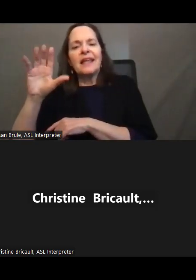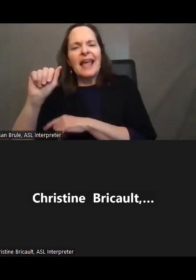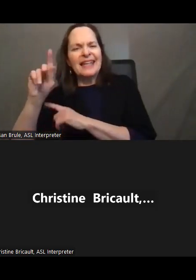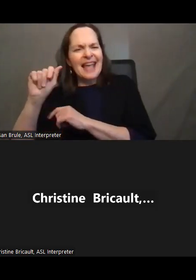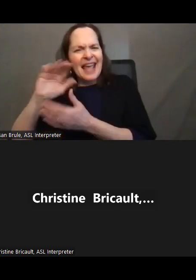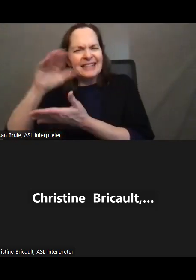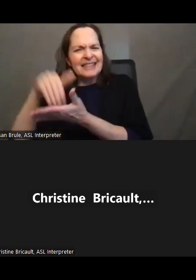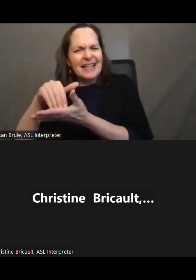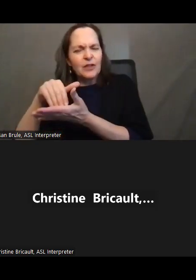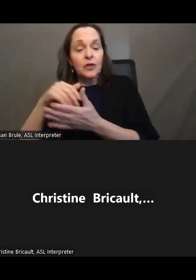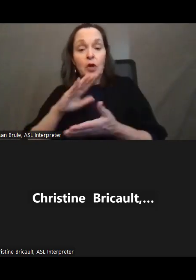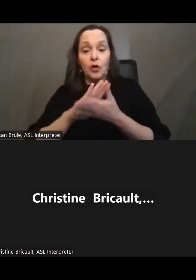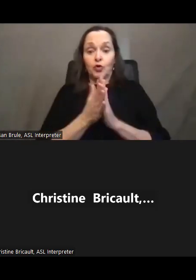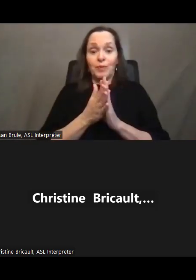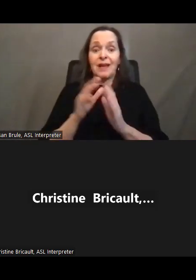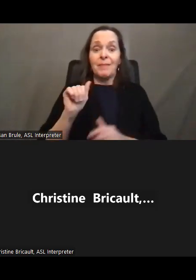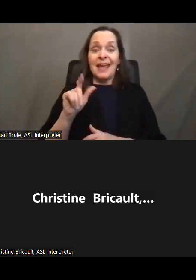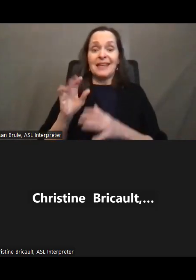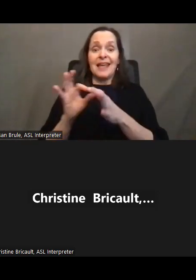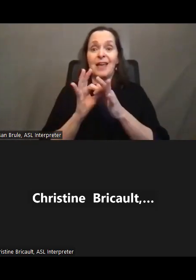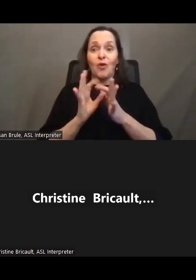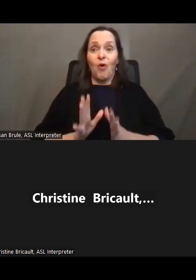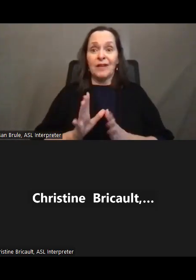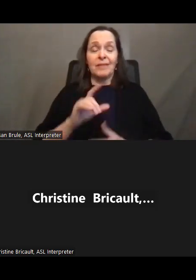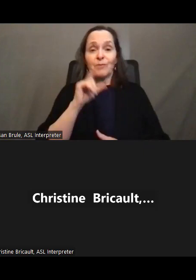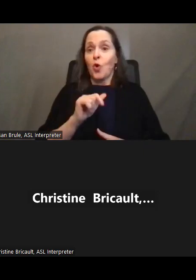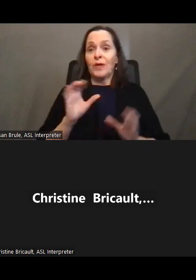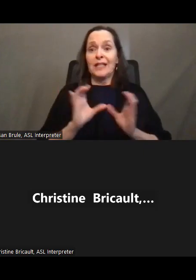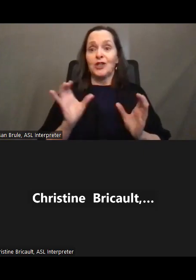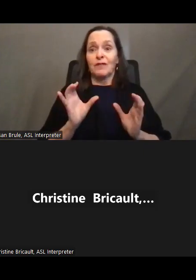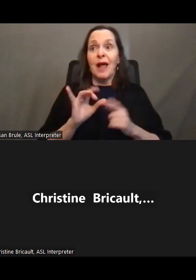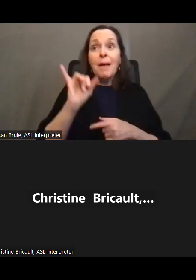But it's a great idea. It's a great training program.